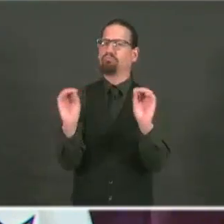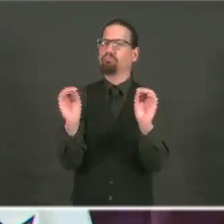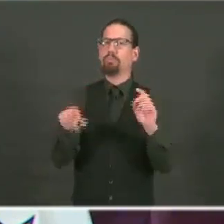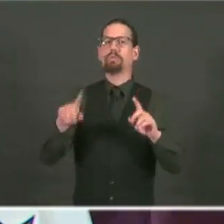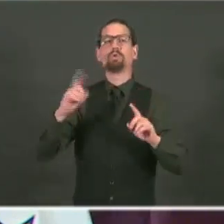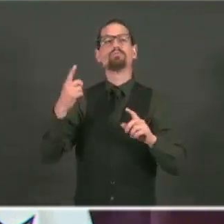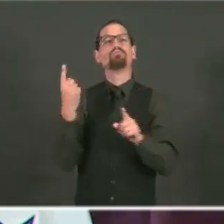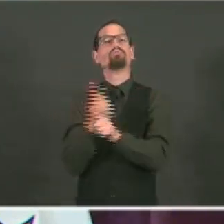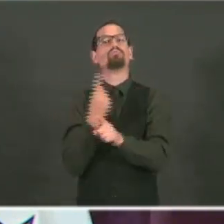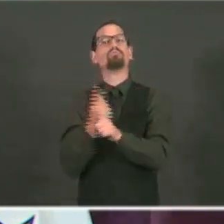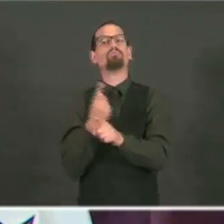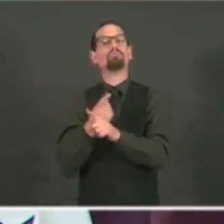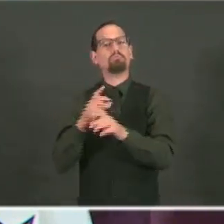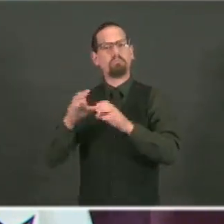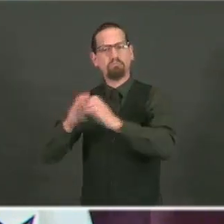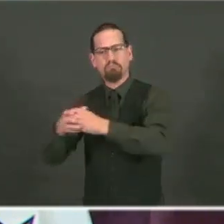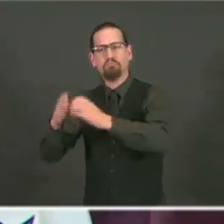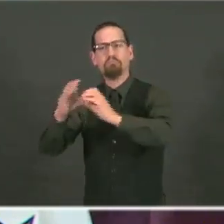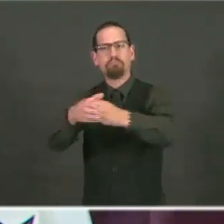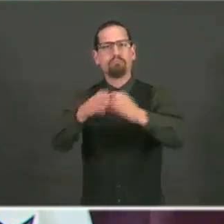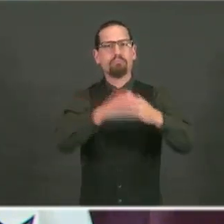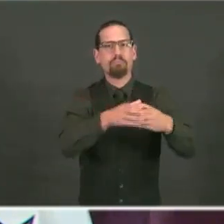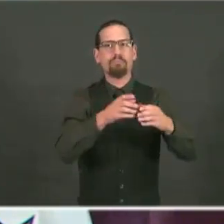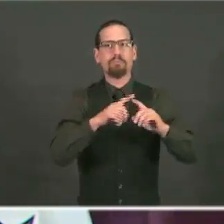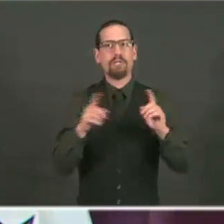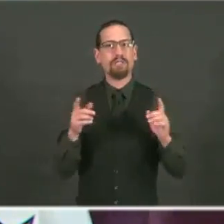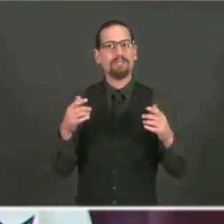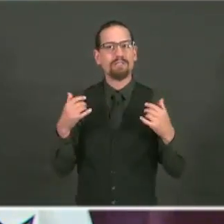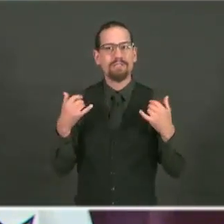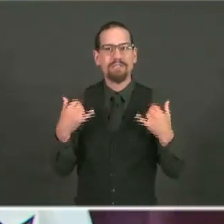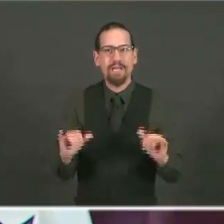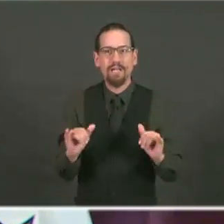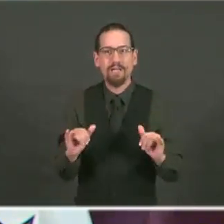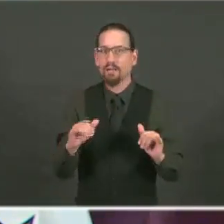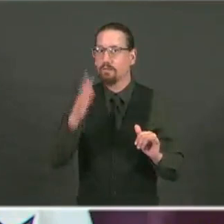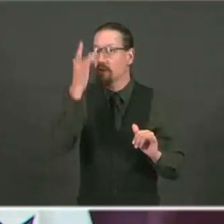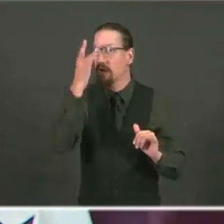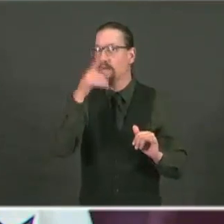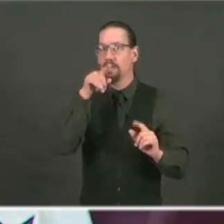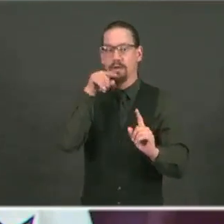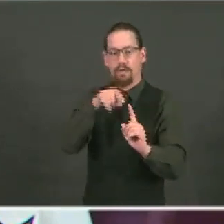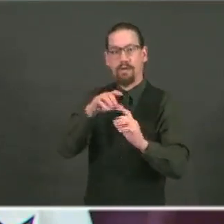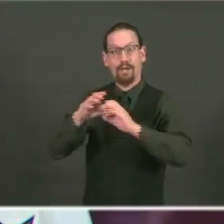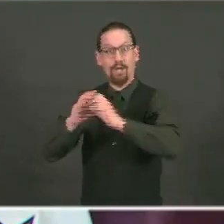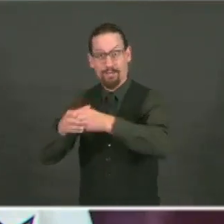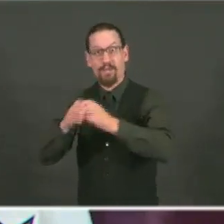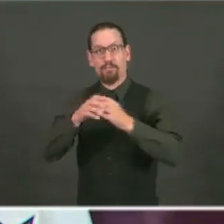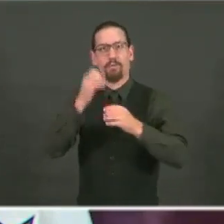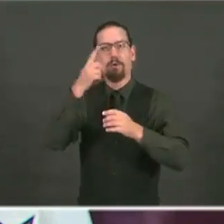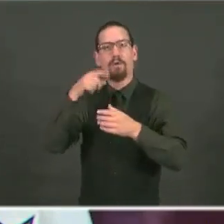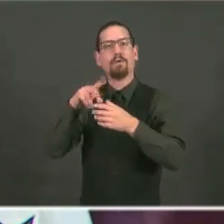BIG PARTY THAT LED TO THIS OUTBREAK. PEOPLE WERE IN SMALL GROUPS, BUT